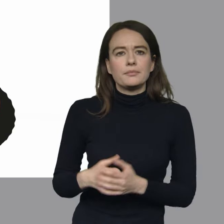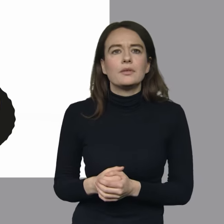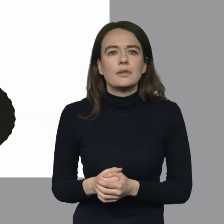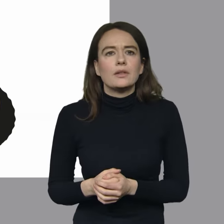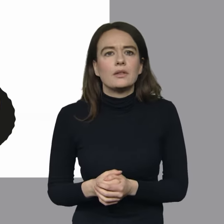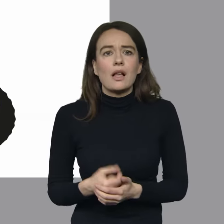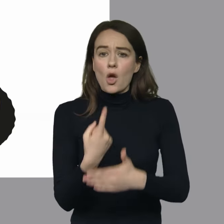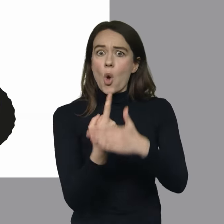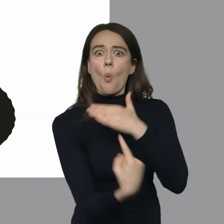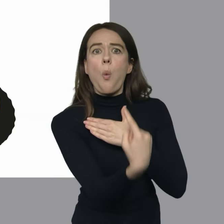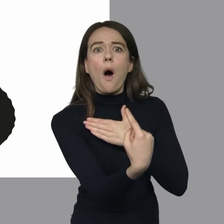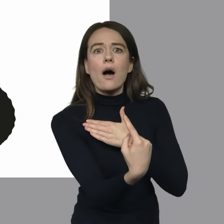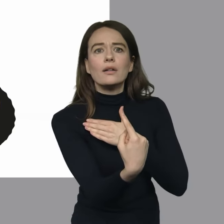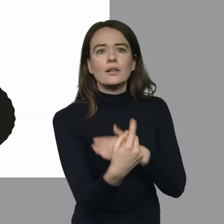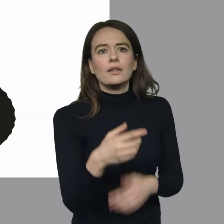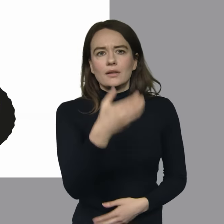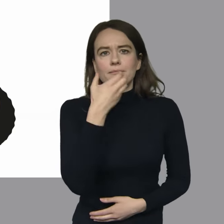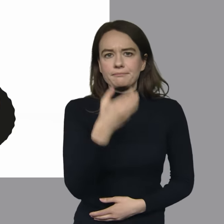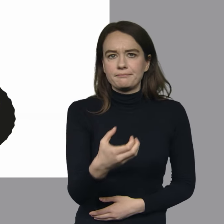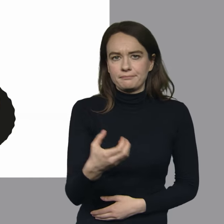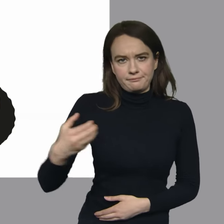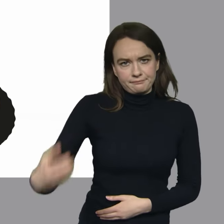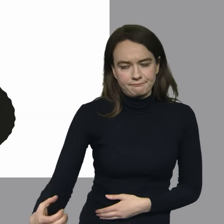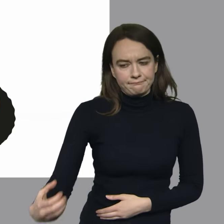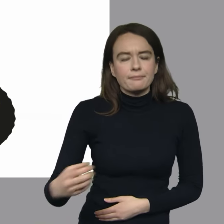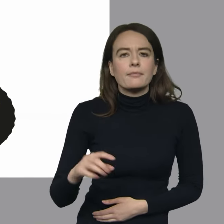If you're on your own. Use the hands free loudspeaker on a phone